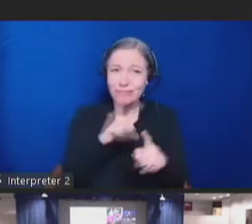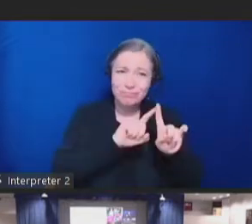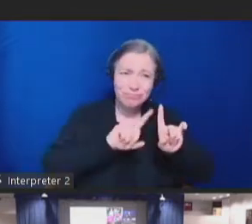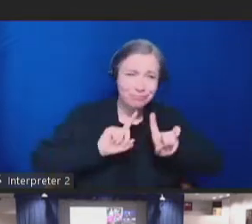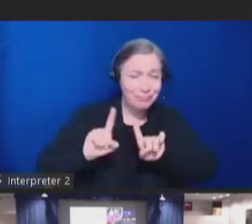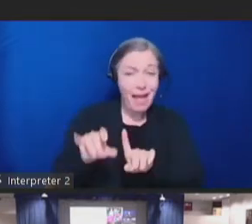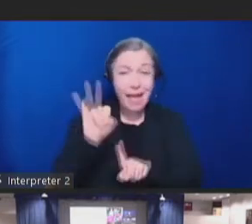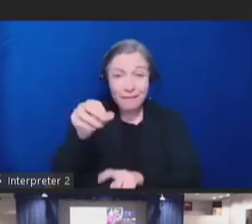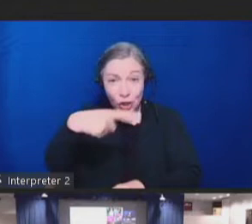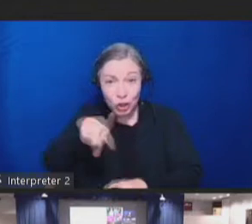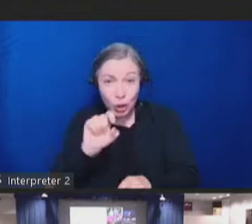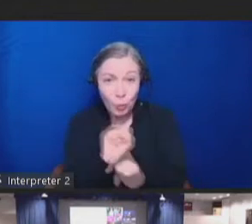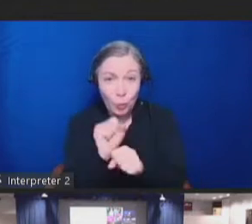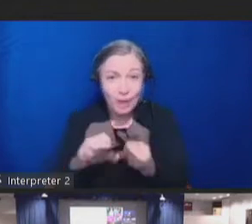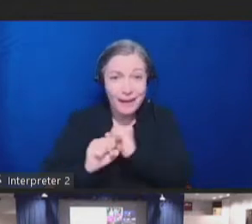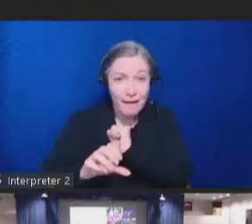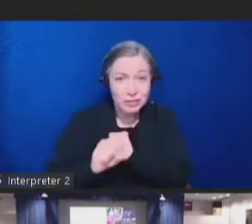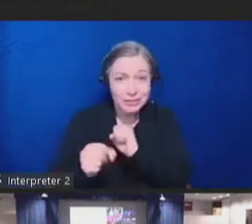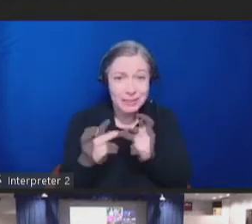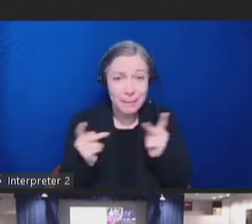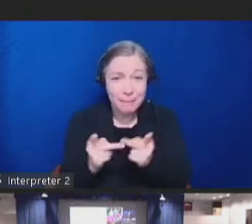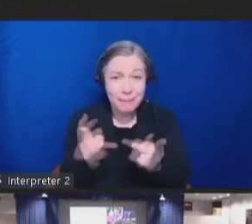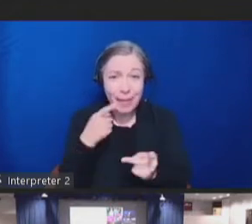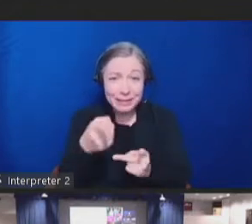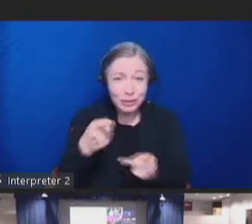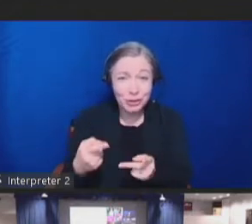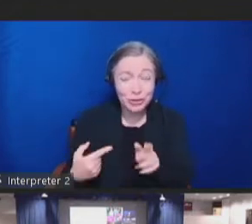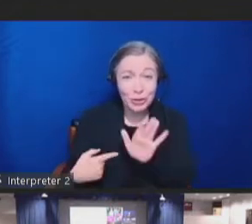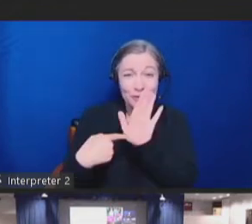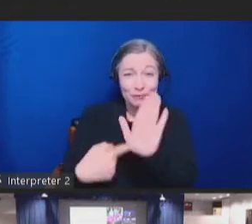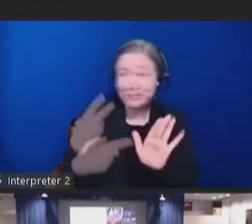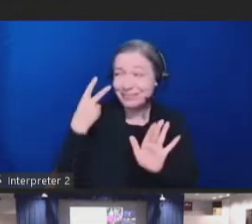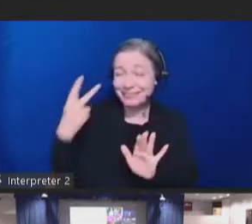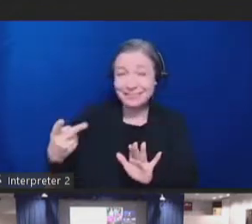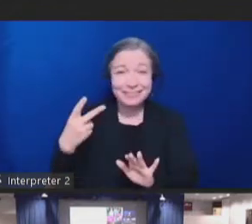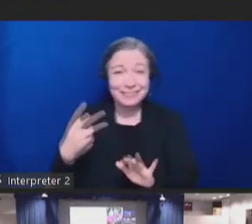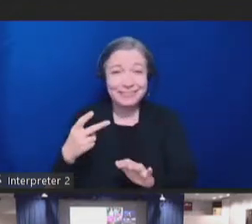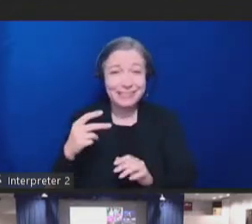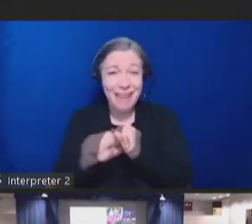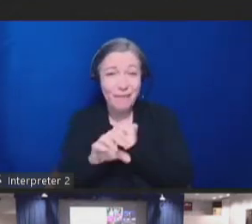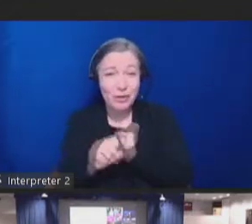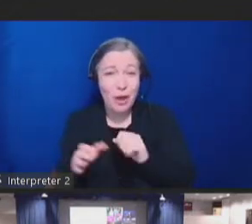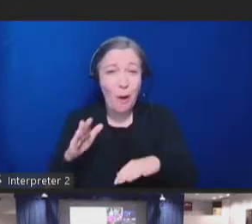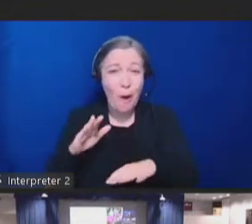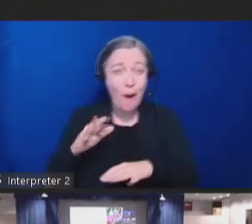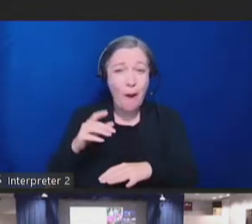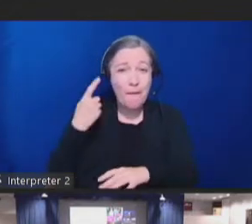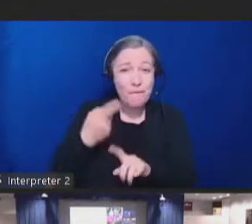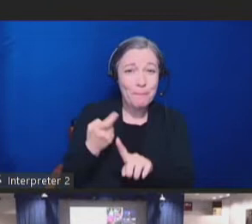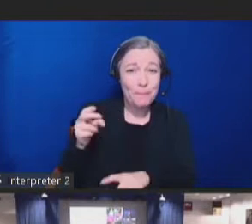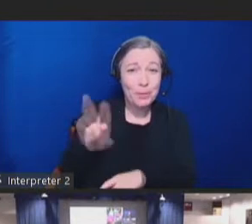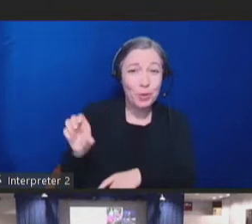advertising space who has placed ads on behalf of the U.S. government knows that that's quite a fee.